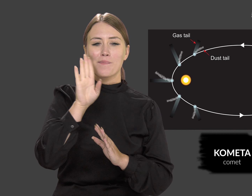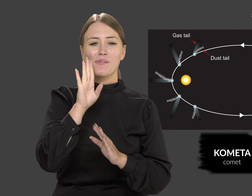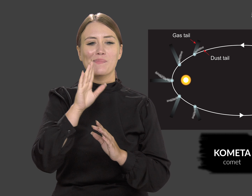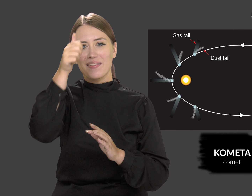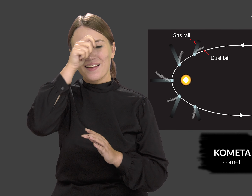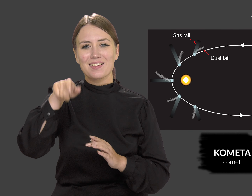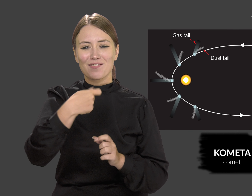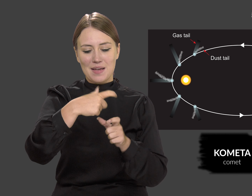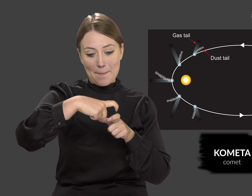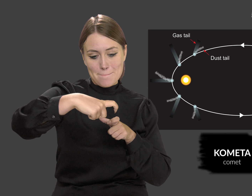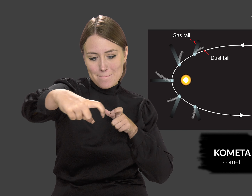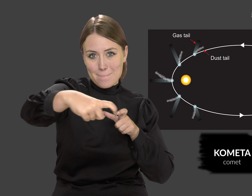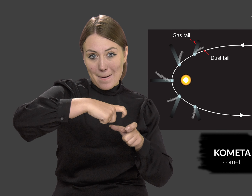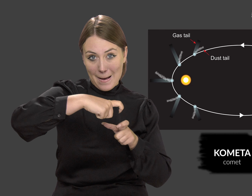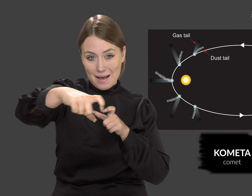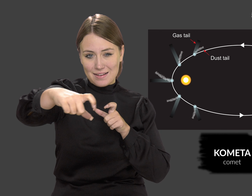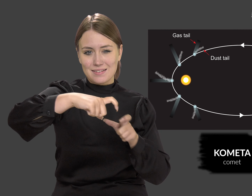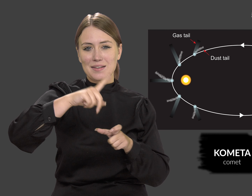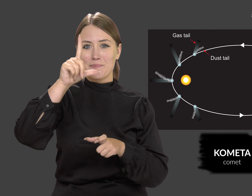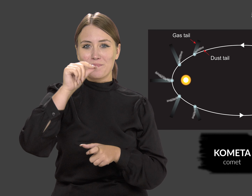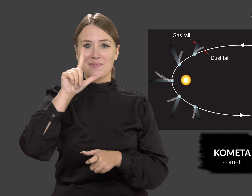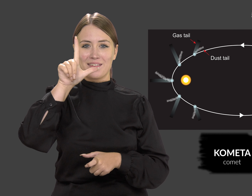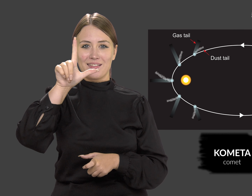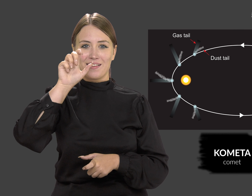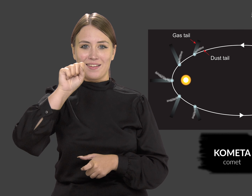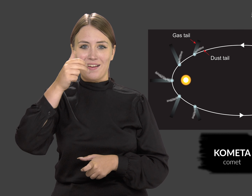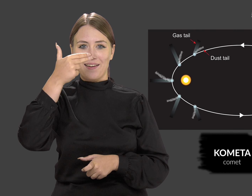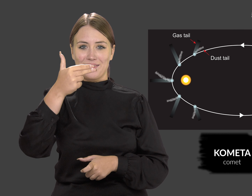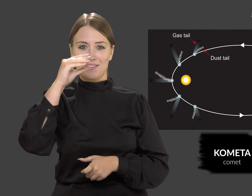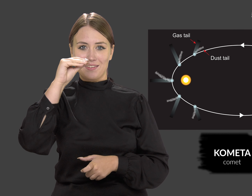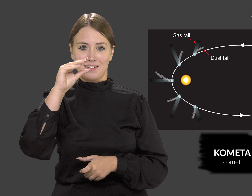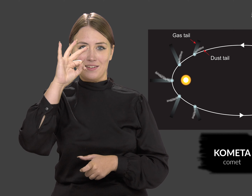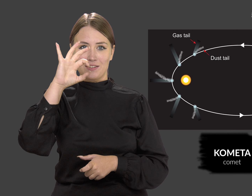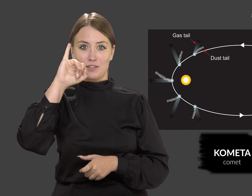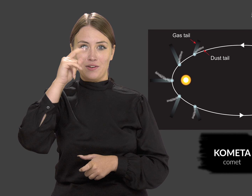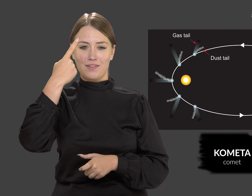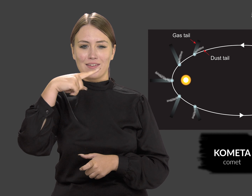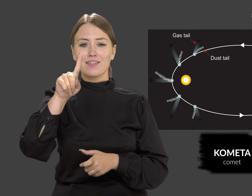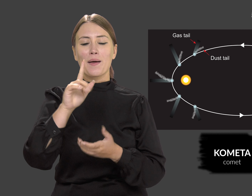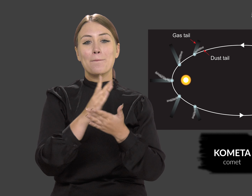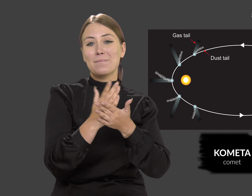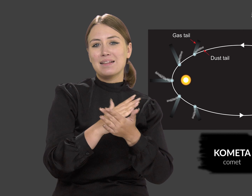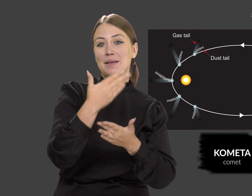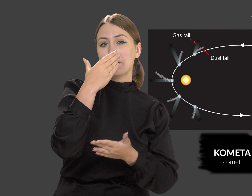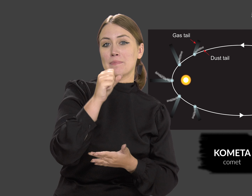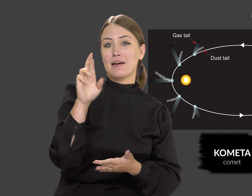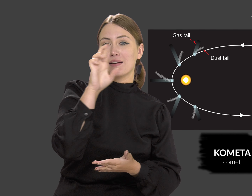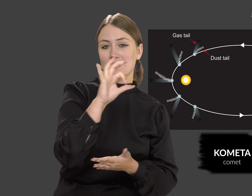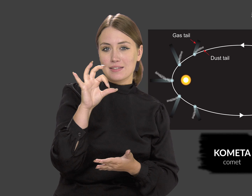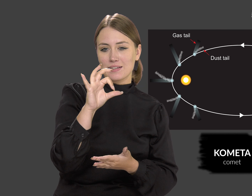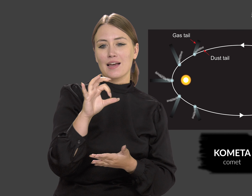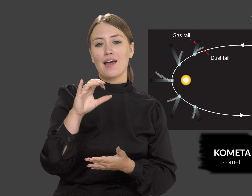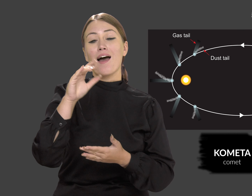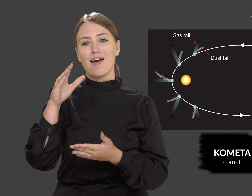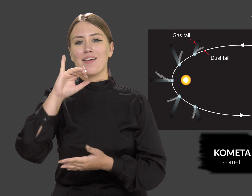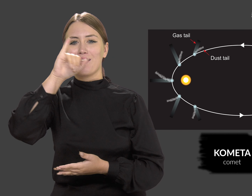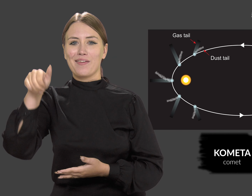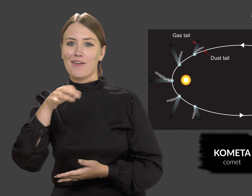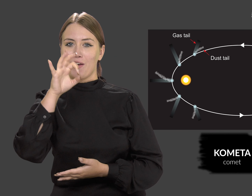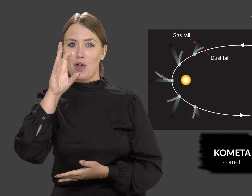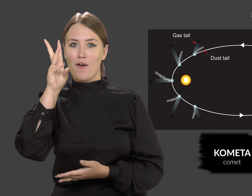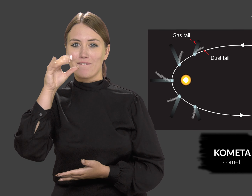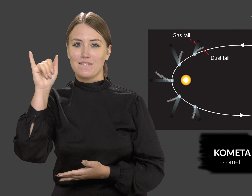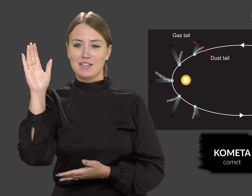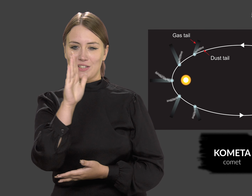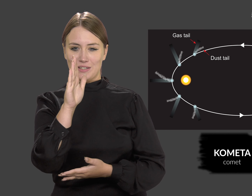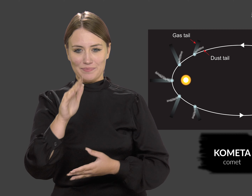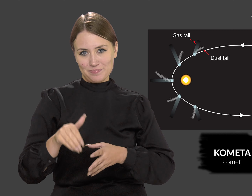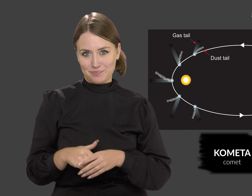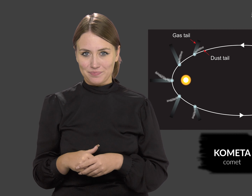in the so-called asteroid belt between Mars and Jupiter.